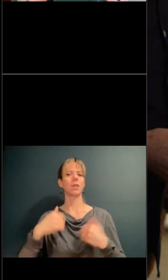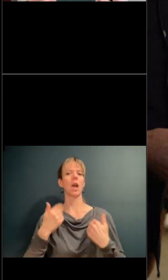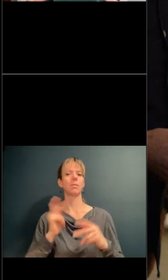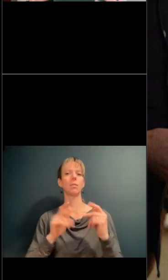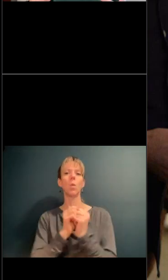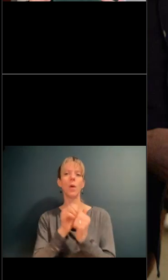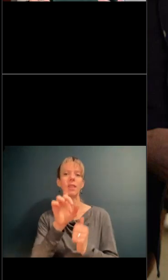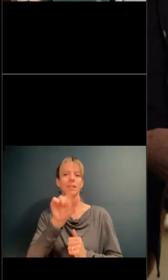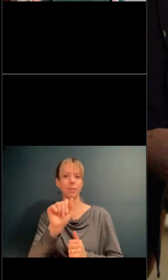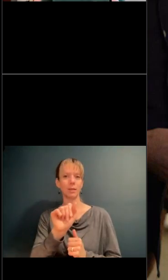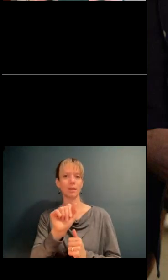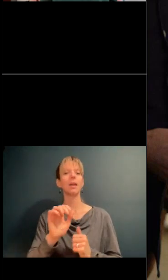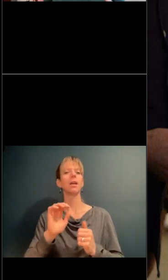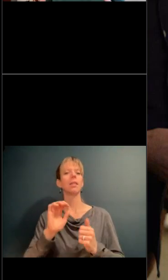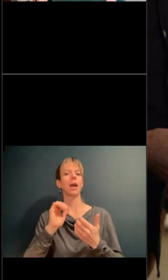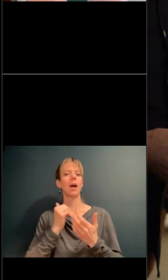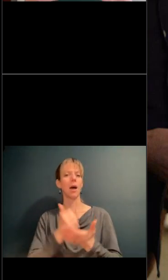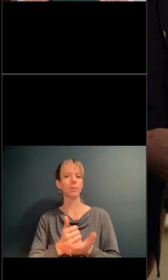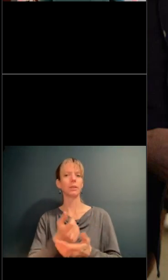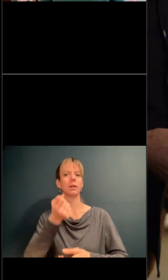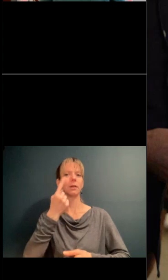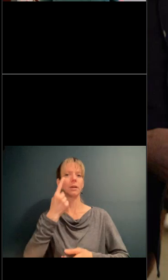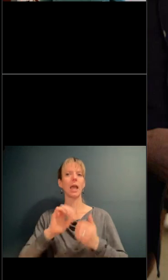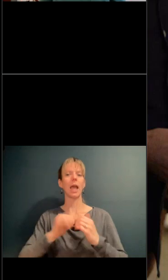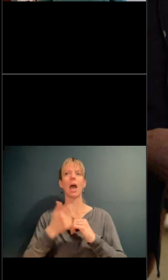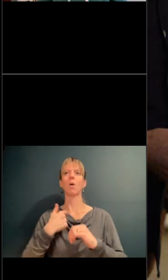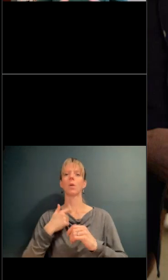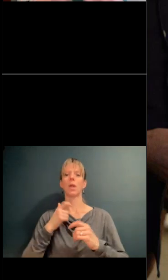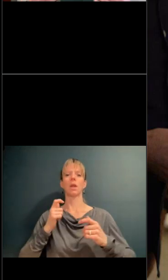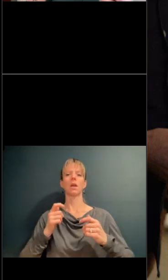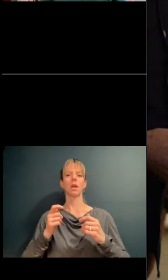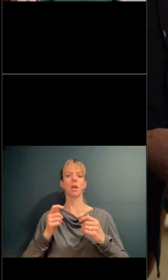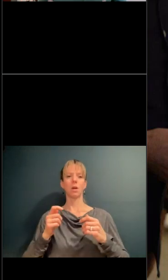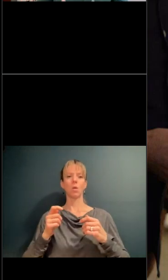As part of helping us understand how we adapt our practices, and how we gather